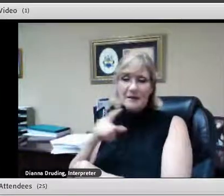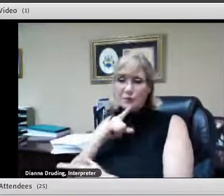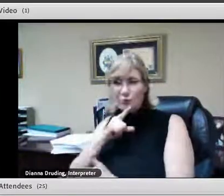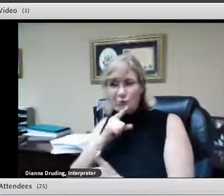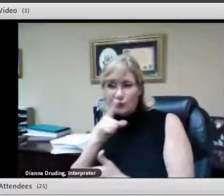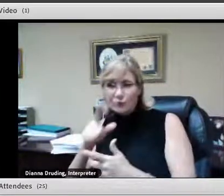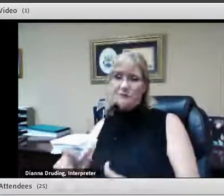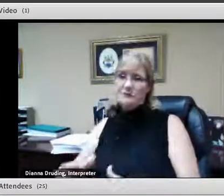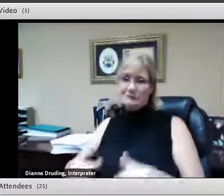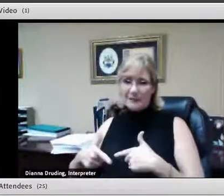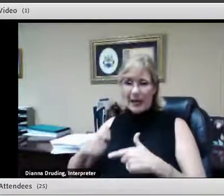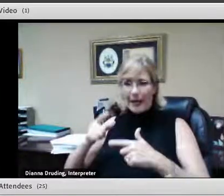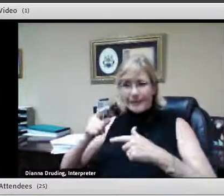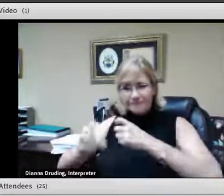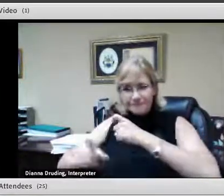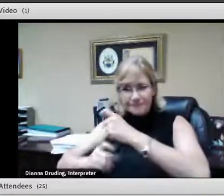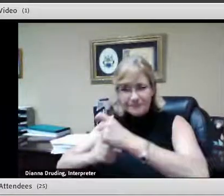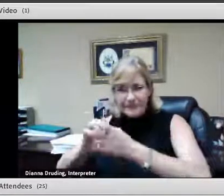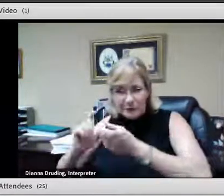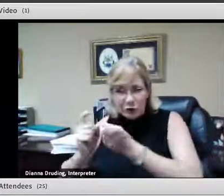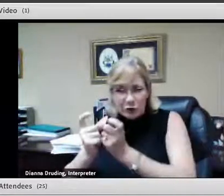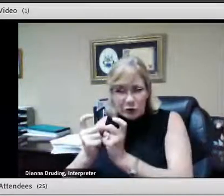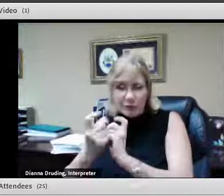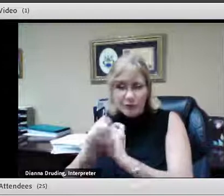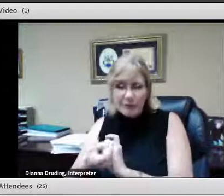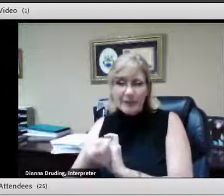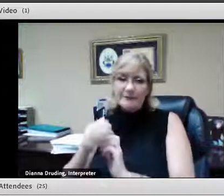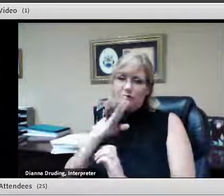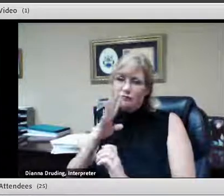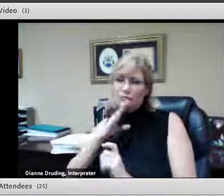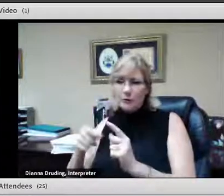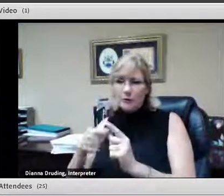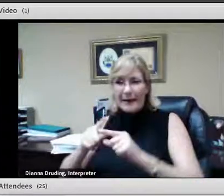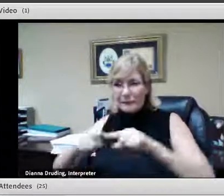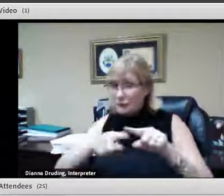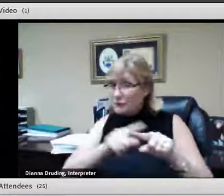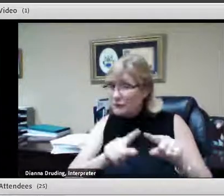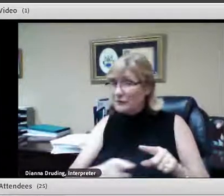and mutations that we had seen and talked about by looking at a whole bunch of different animals.